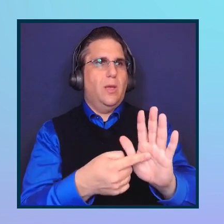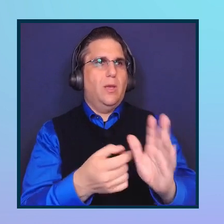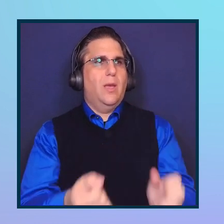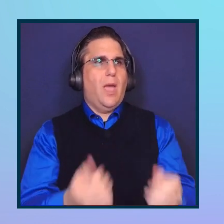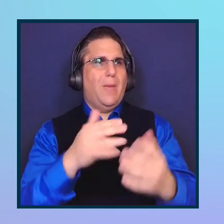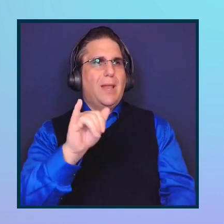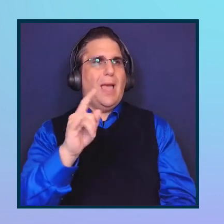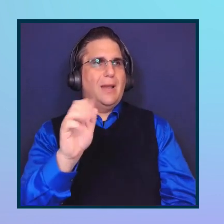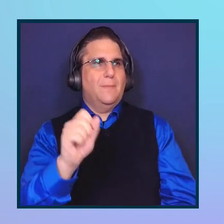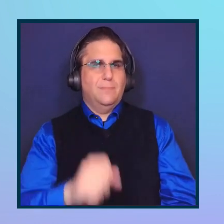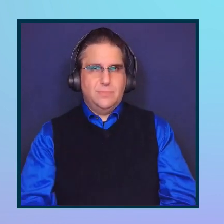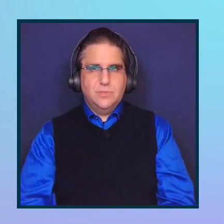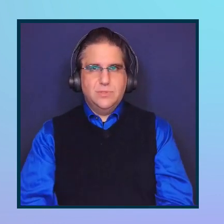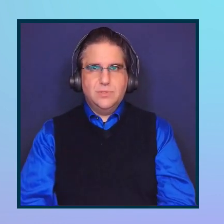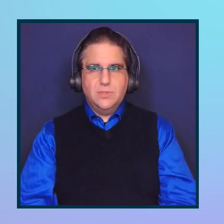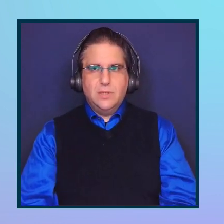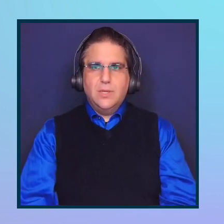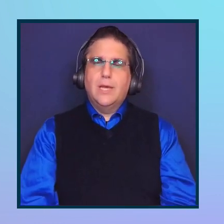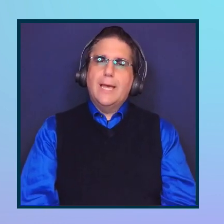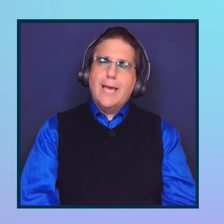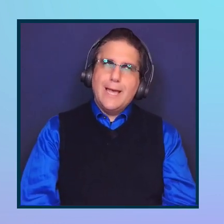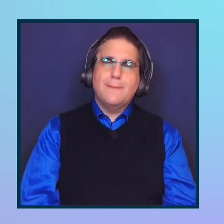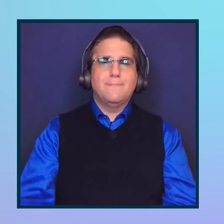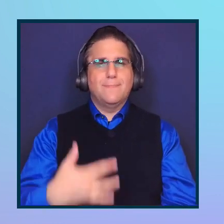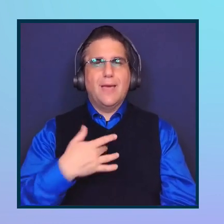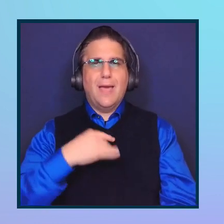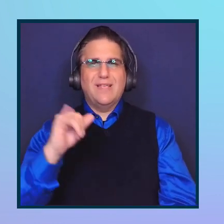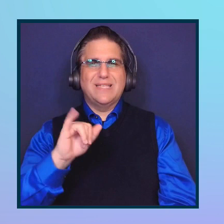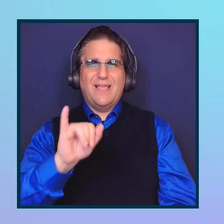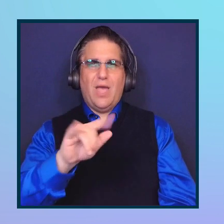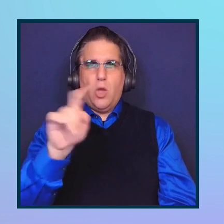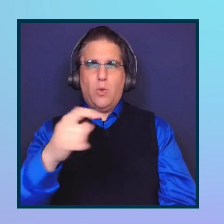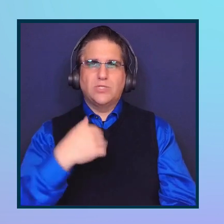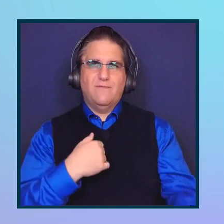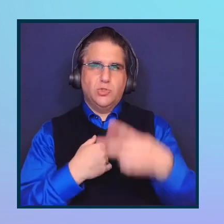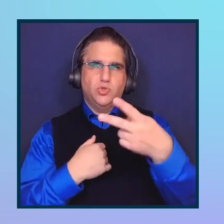Yeah, I can read it as a two level question. I asked it for that, use data.